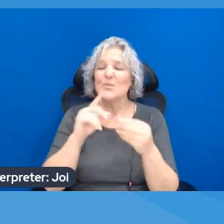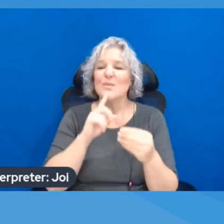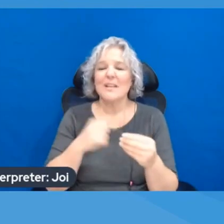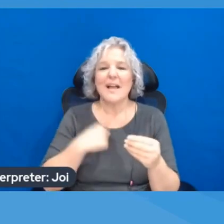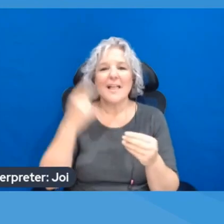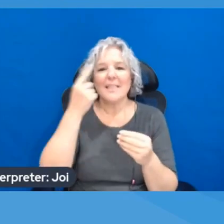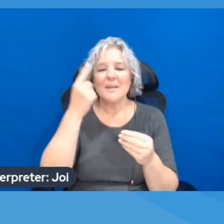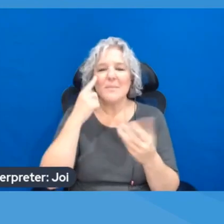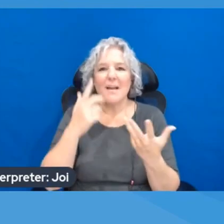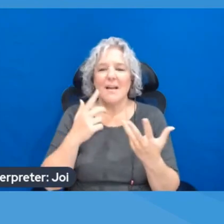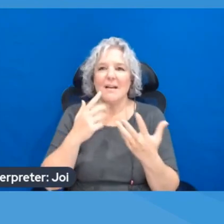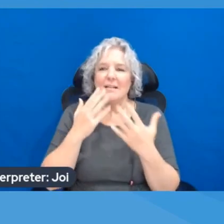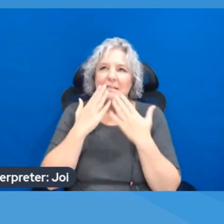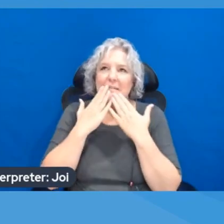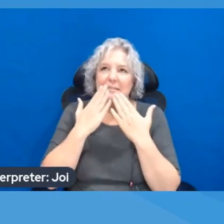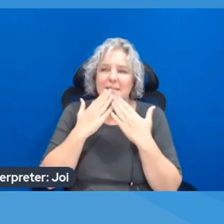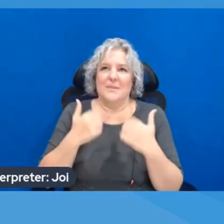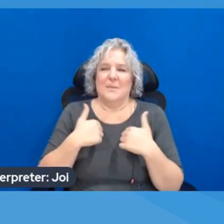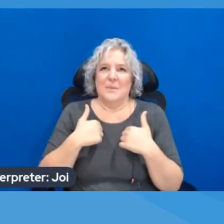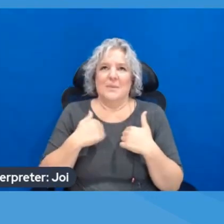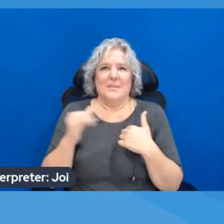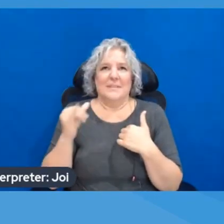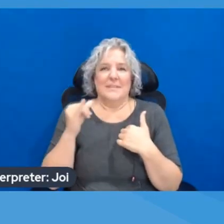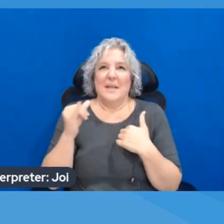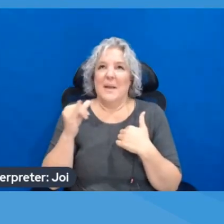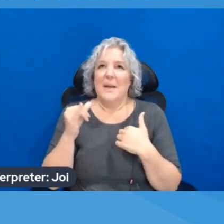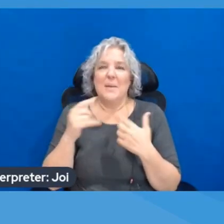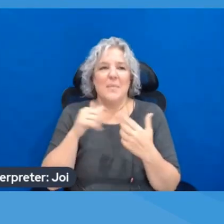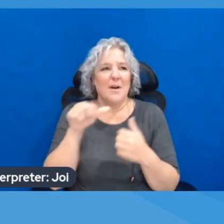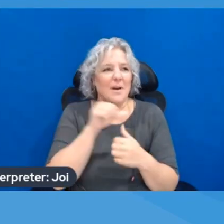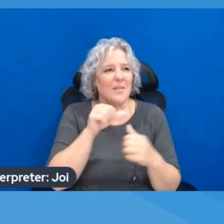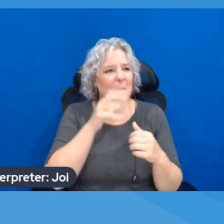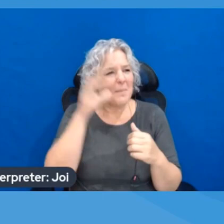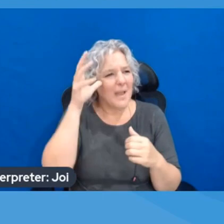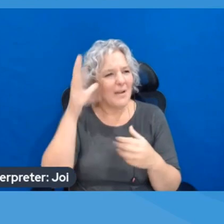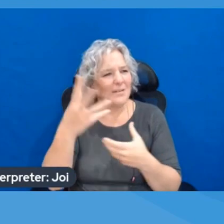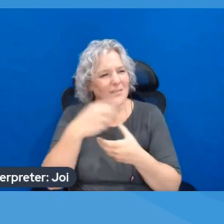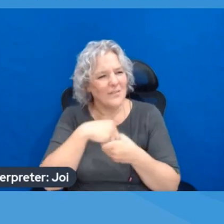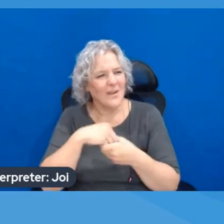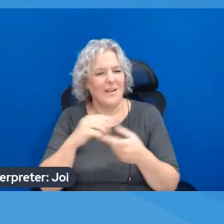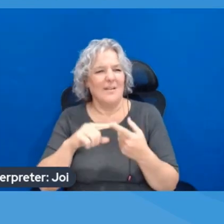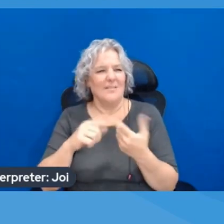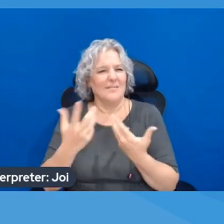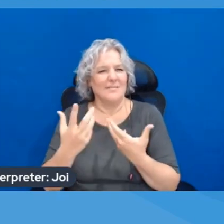for the contributions you and other parents and family members have made in the development and implementation